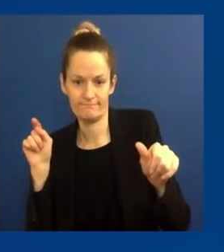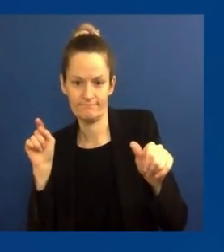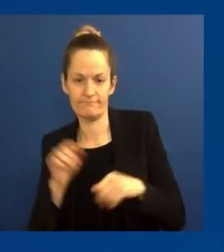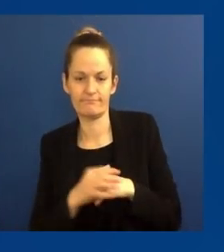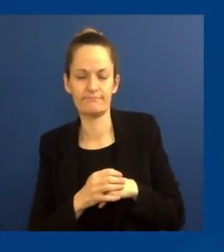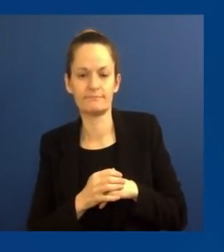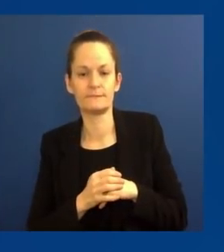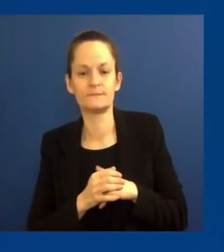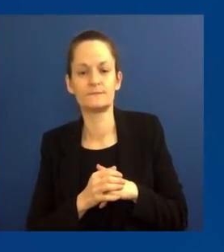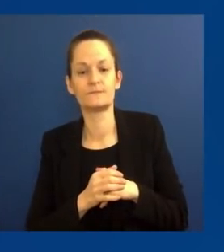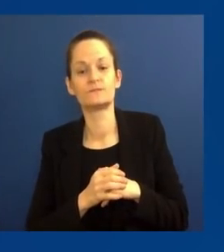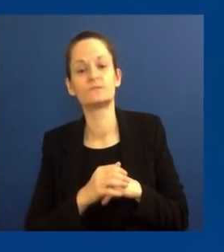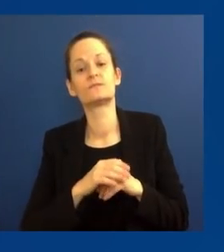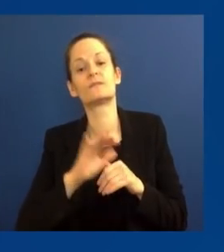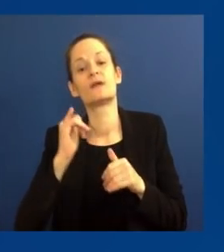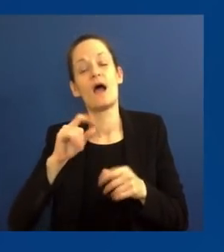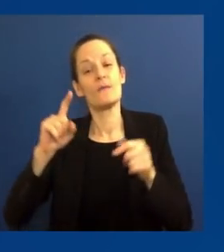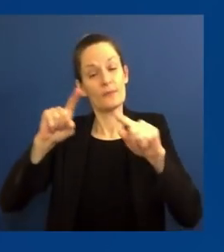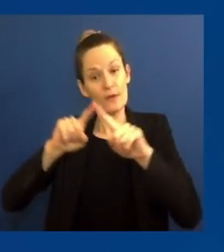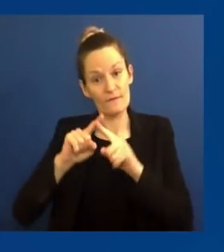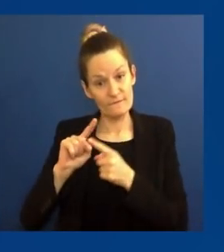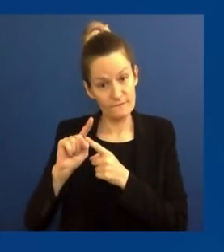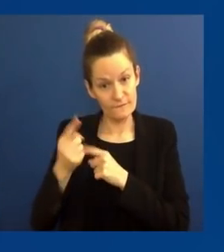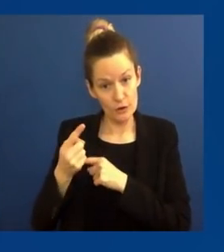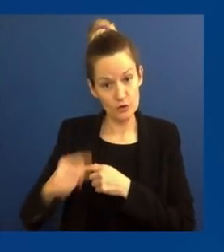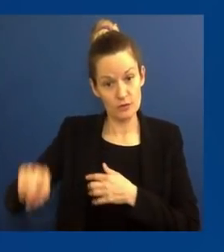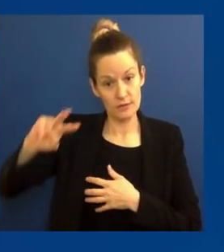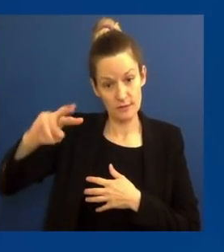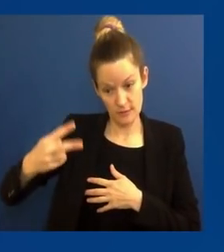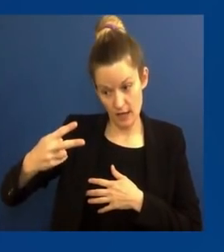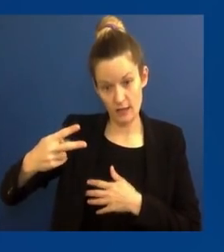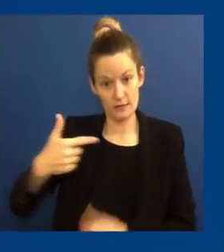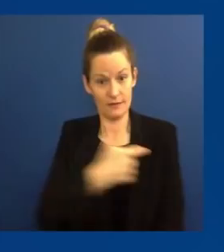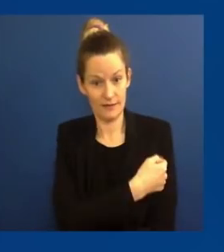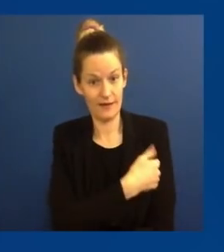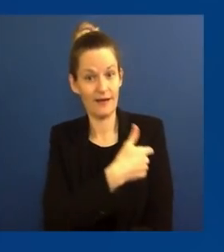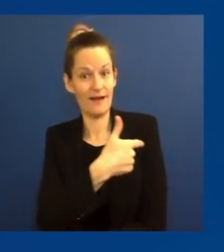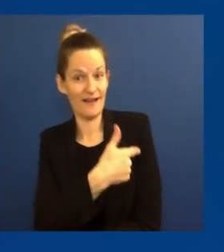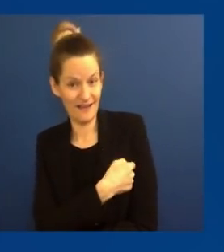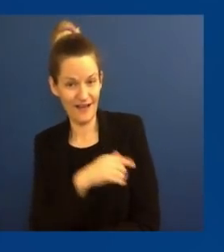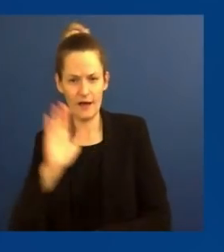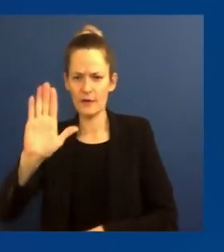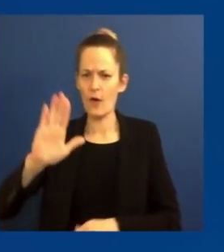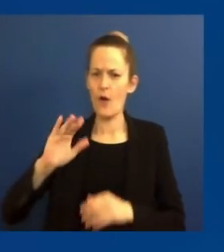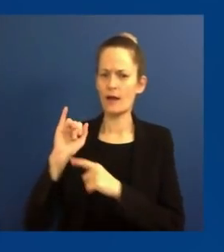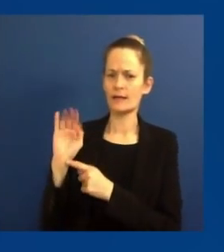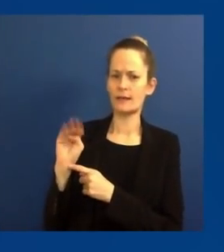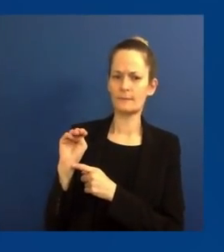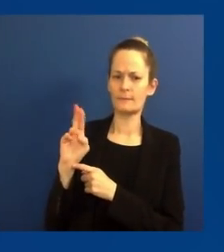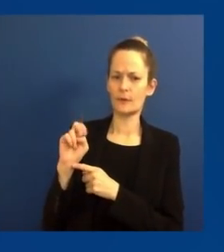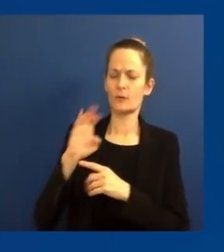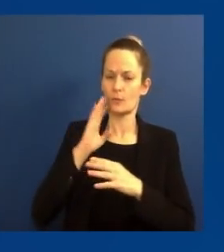continue to induce immune responses that provide strong protection against severe disease,